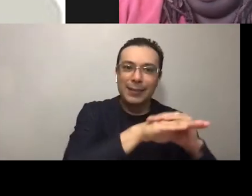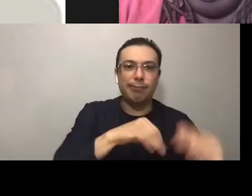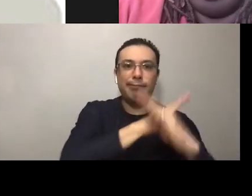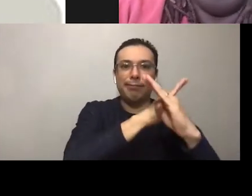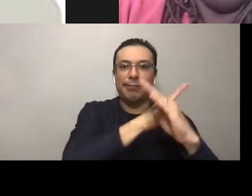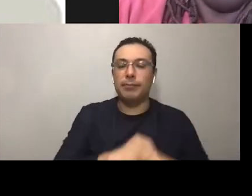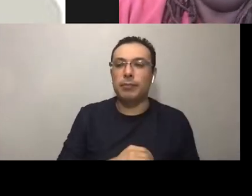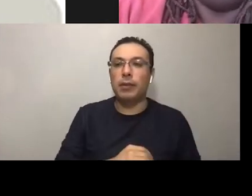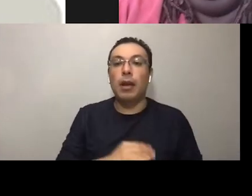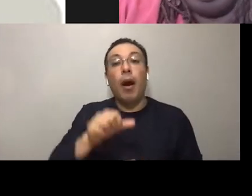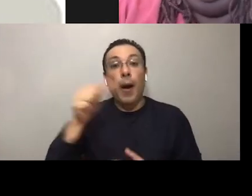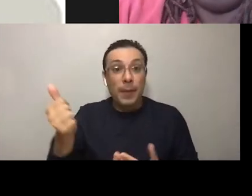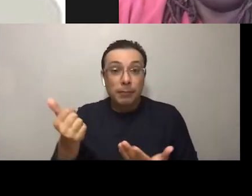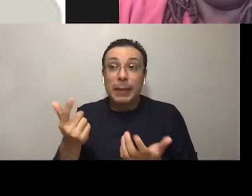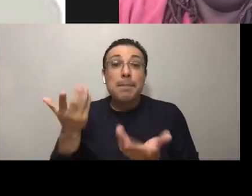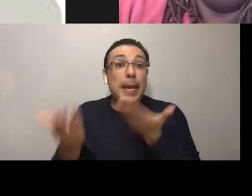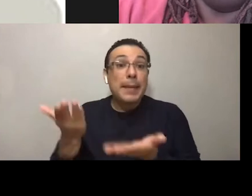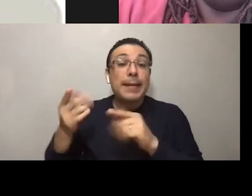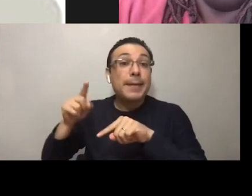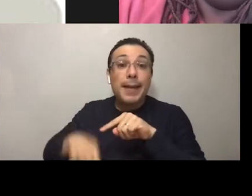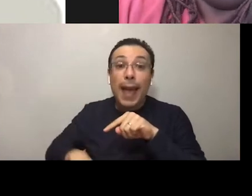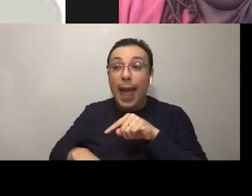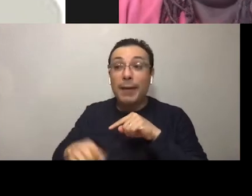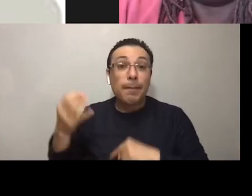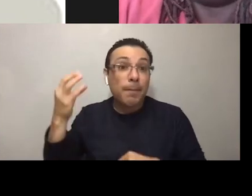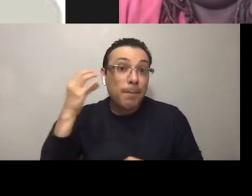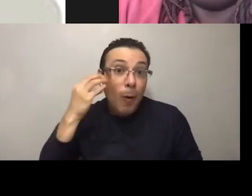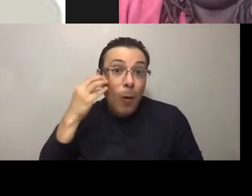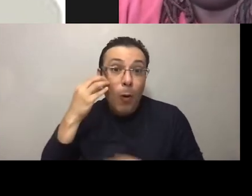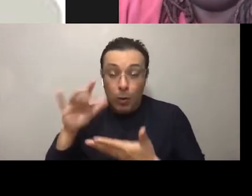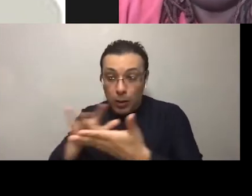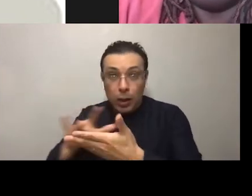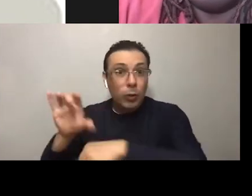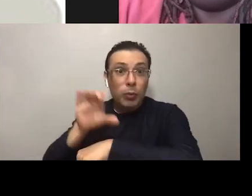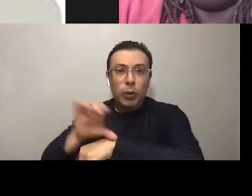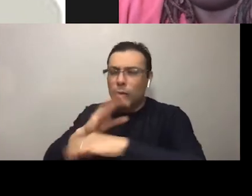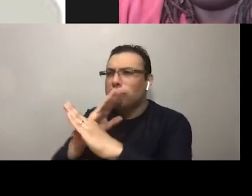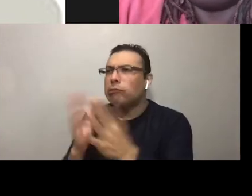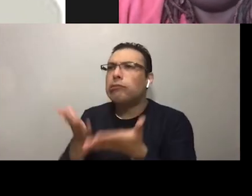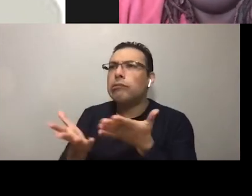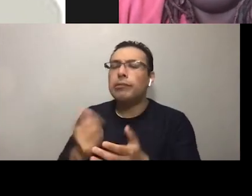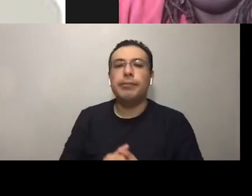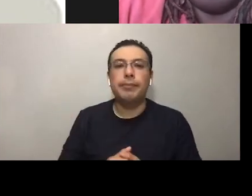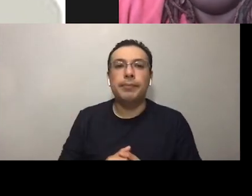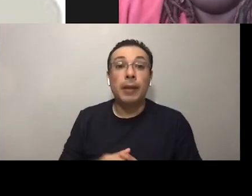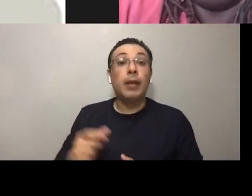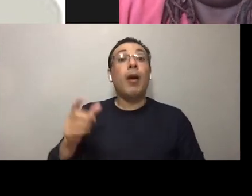They may not have internet access. And then you also think about historically marginalized groups that have been disenfranchised, right?